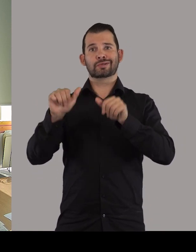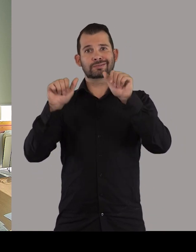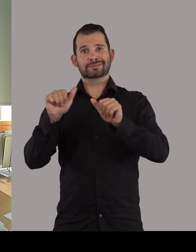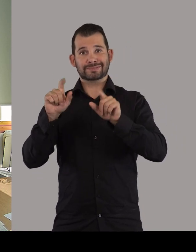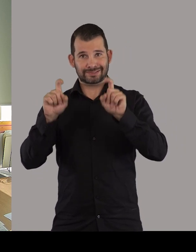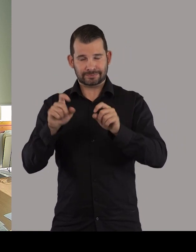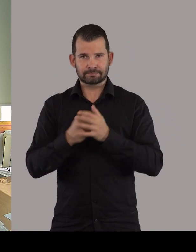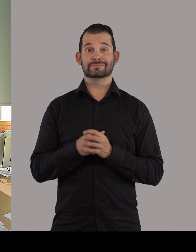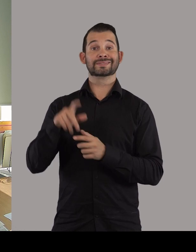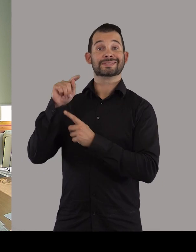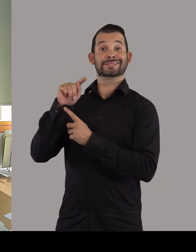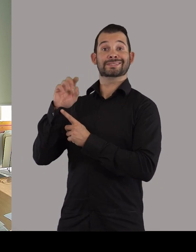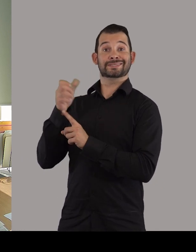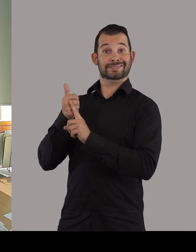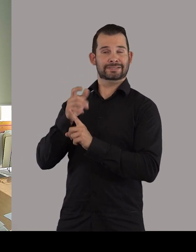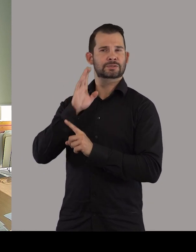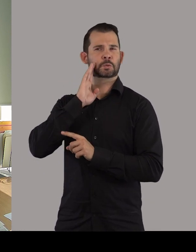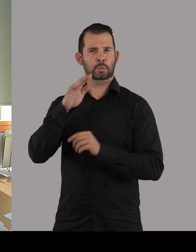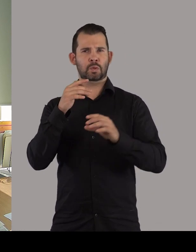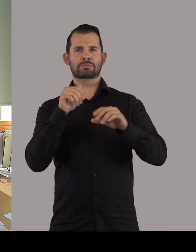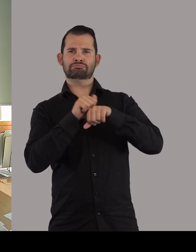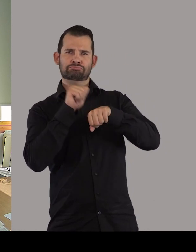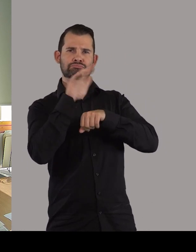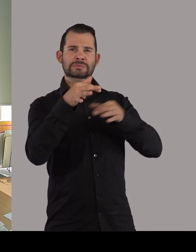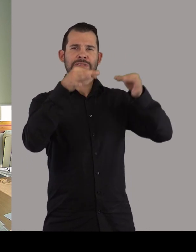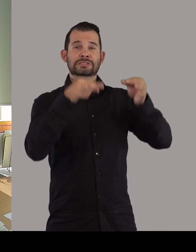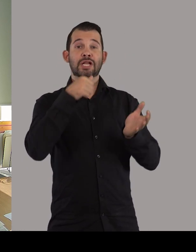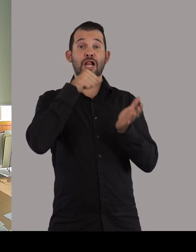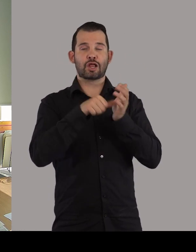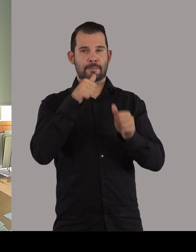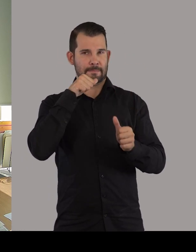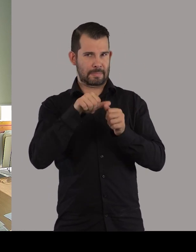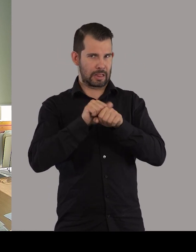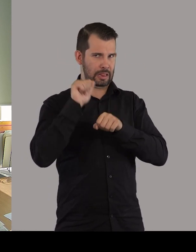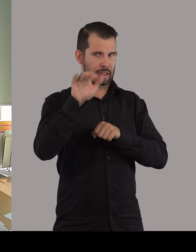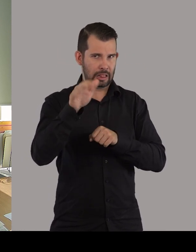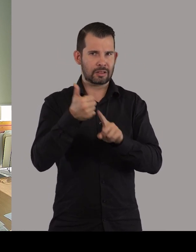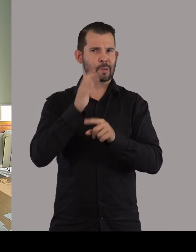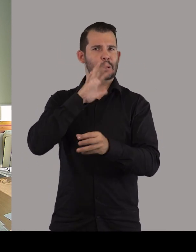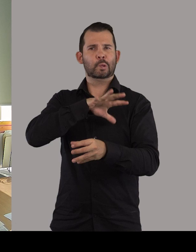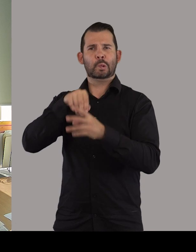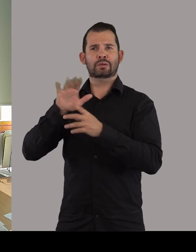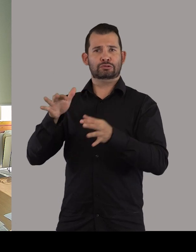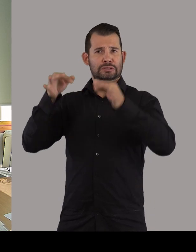The TTC will send you a decision letter by mail, which will include their decision as to whether